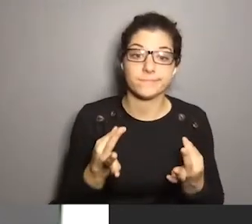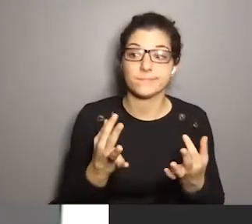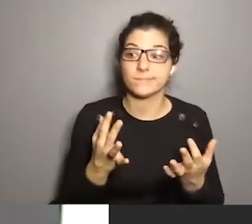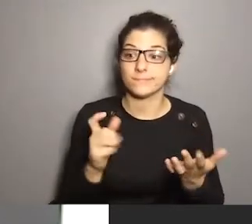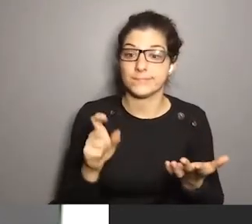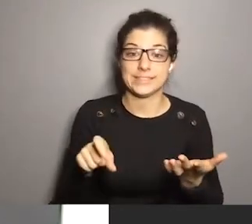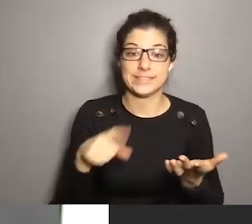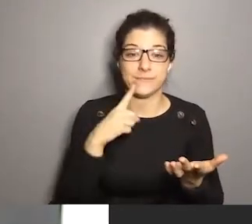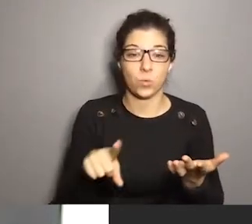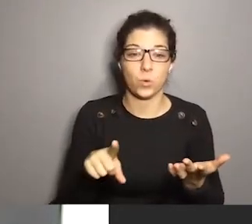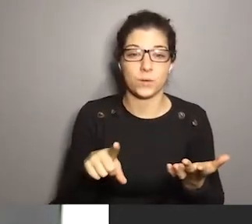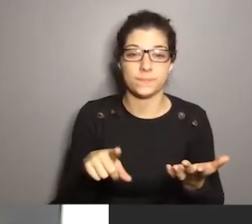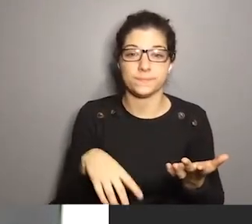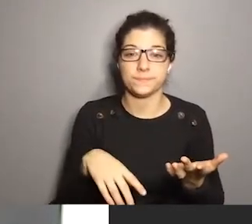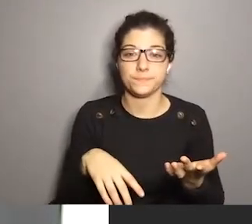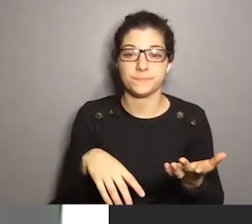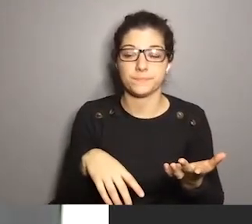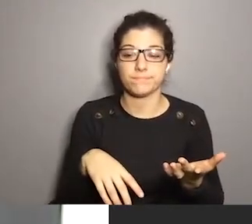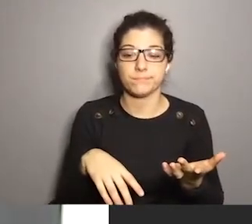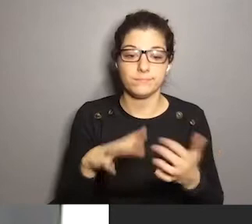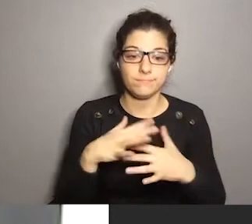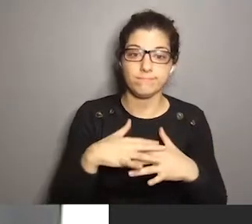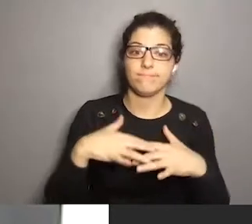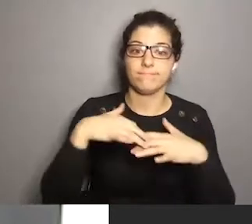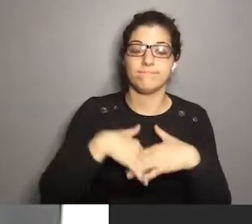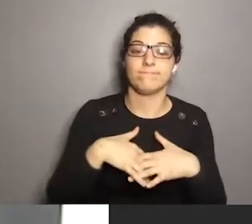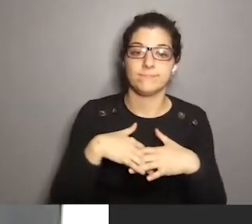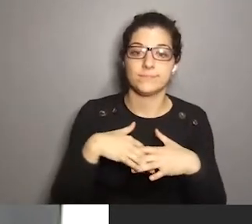for the Native Americans to work together